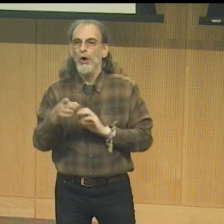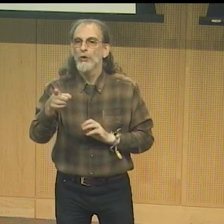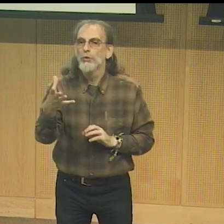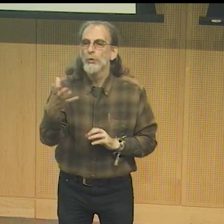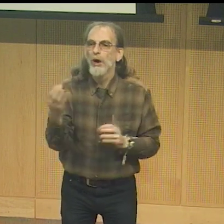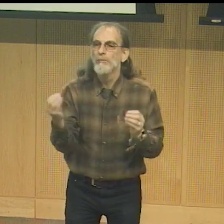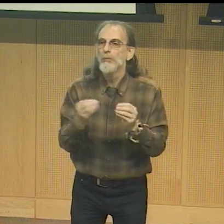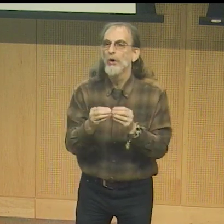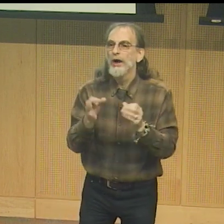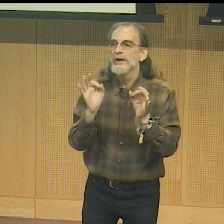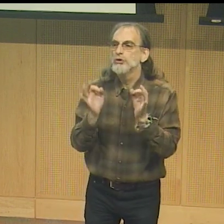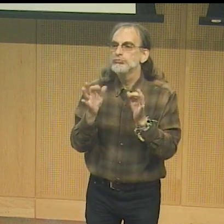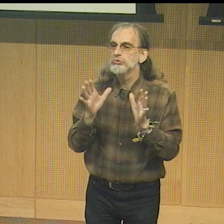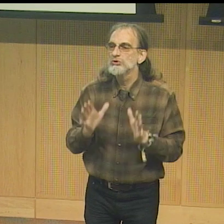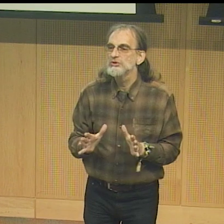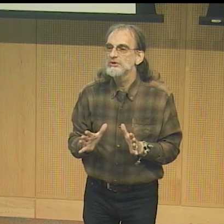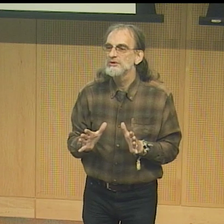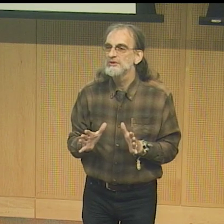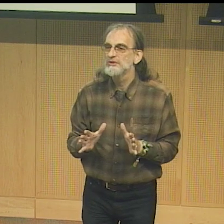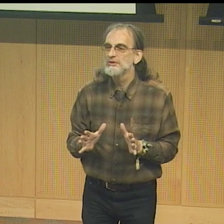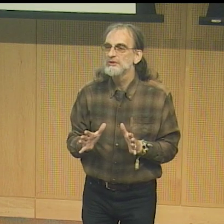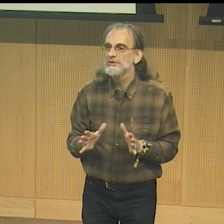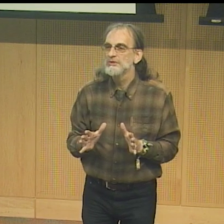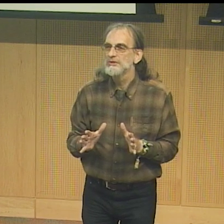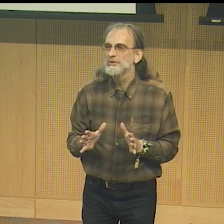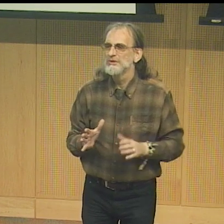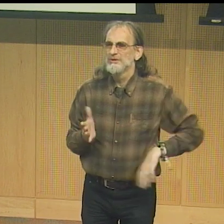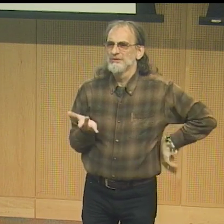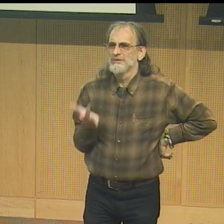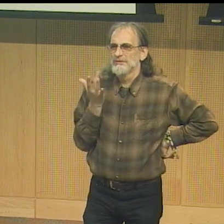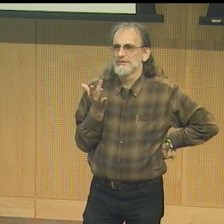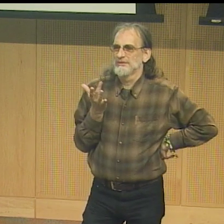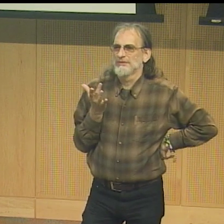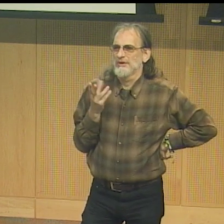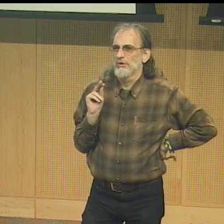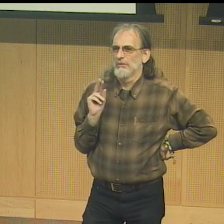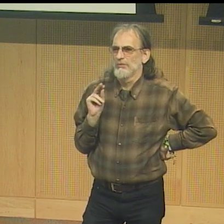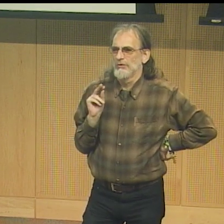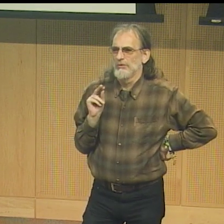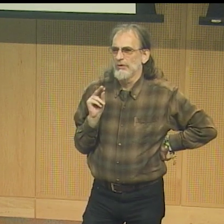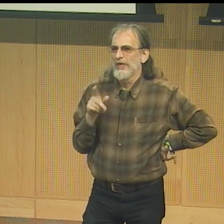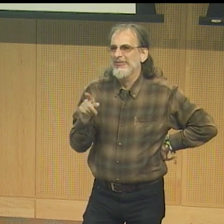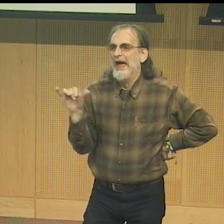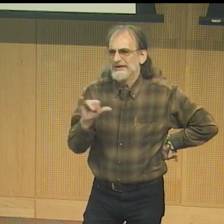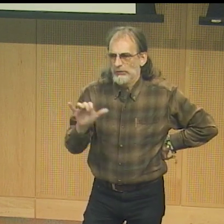They have tainted our original argument and, as a result,